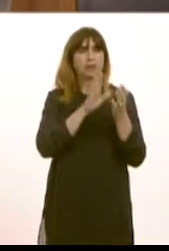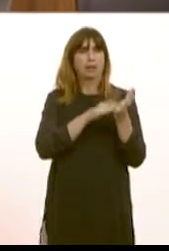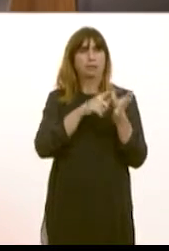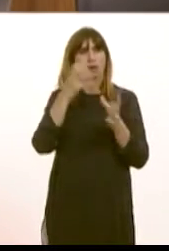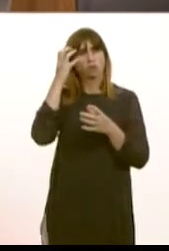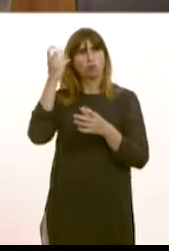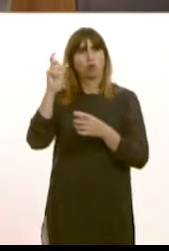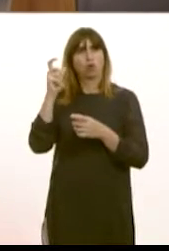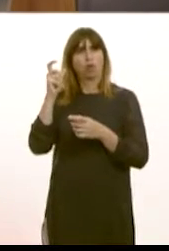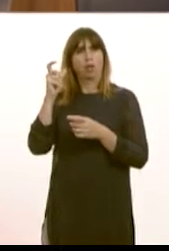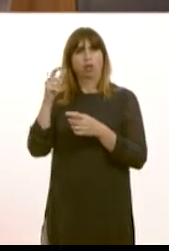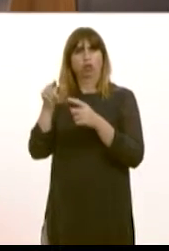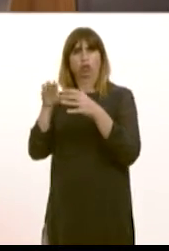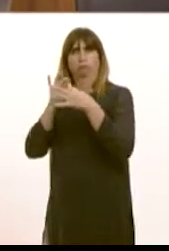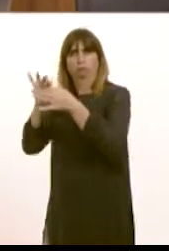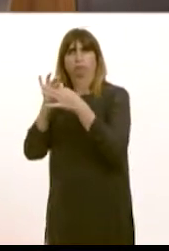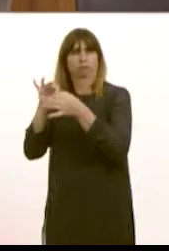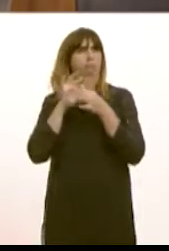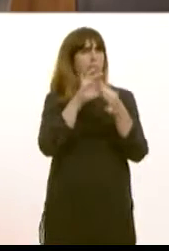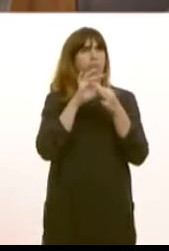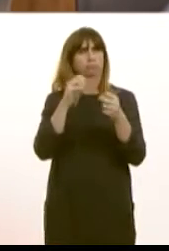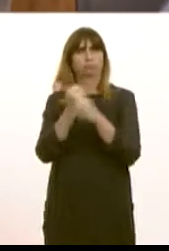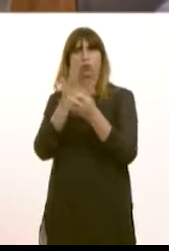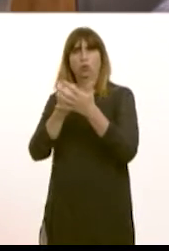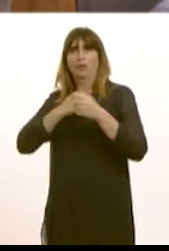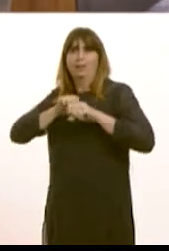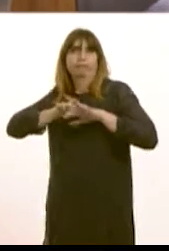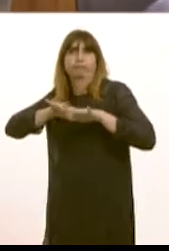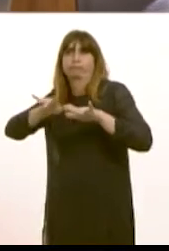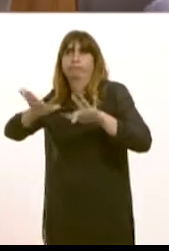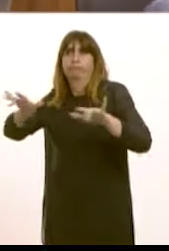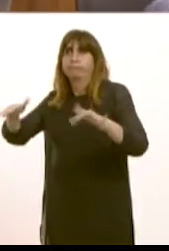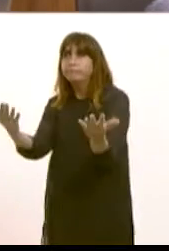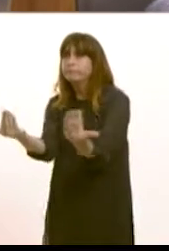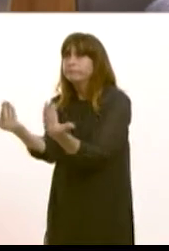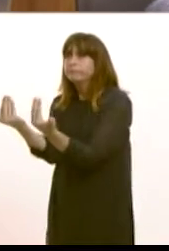ensure that the campaign that we will launch next week will be the most effective possible.